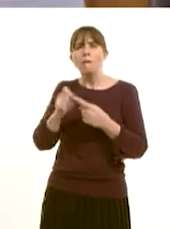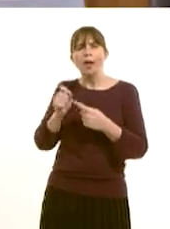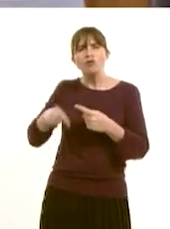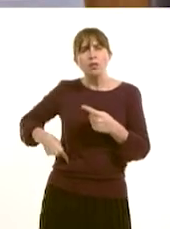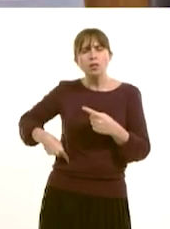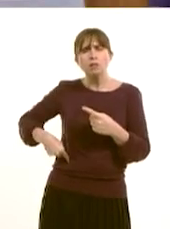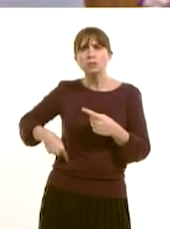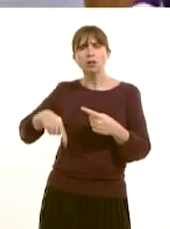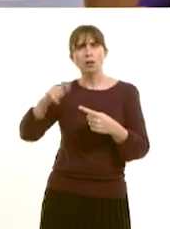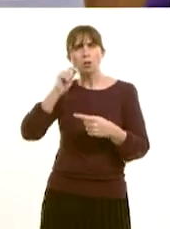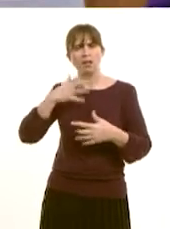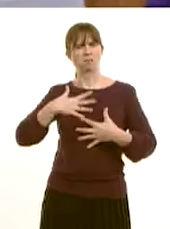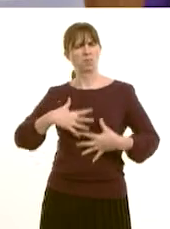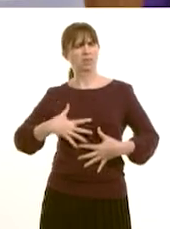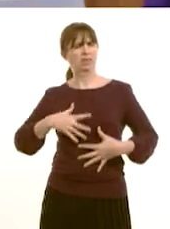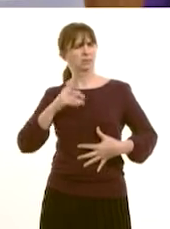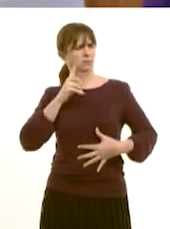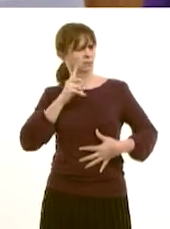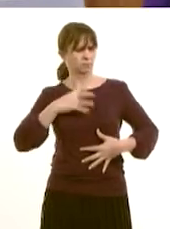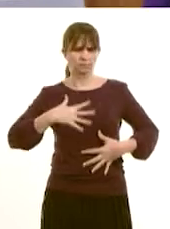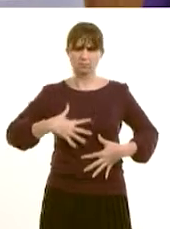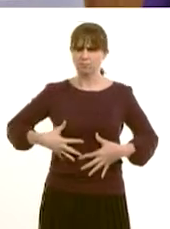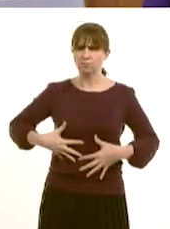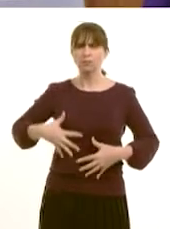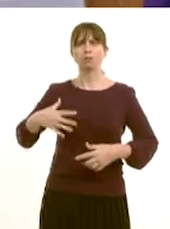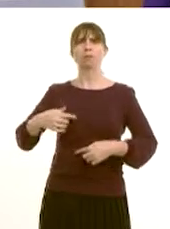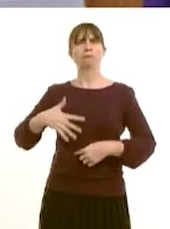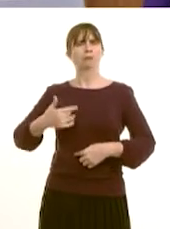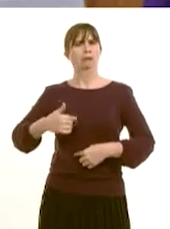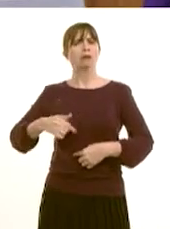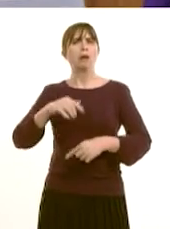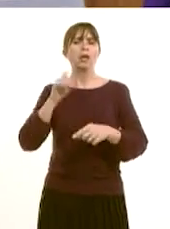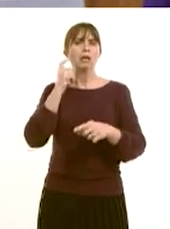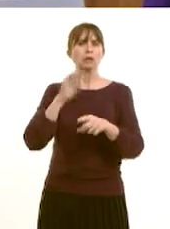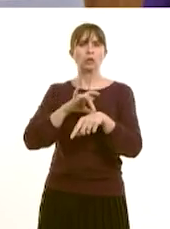symptoms are identified, enable rapid access to testing, diagnosis and treatment.